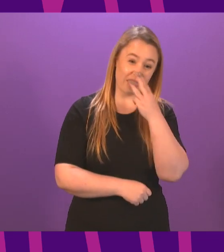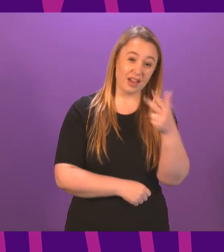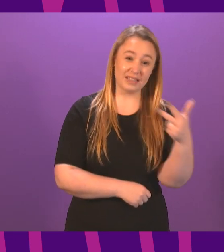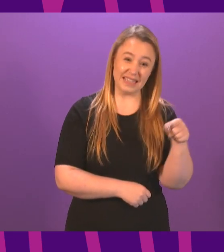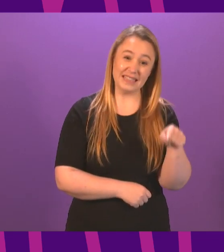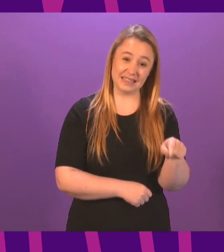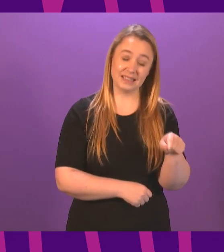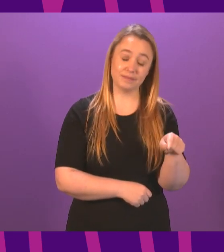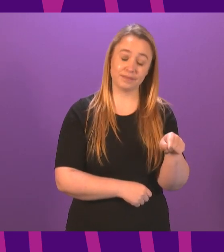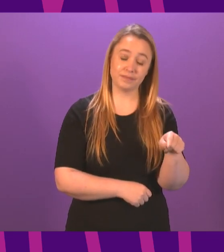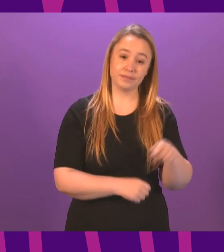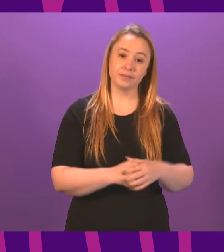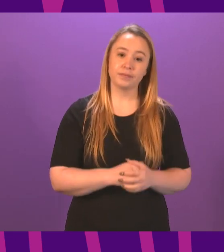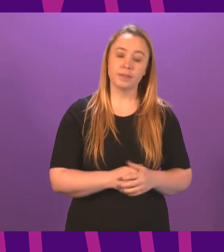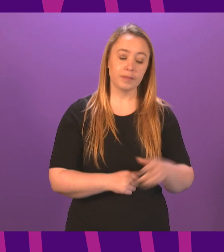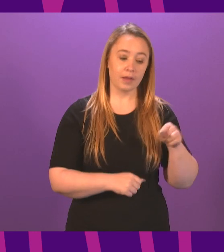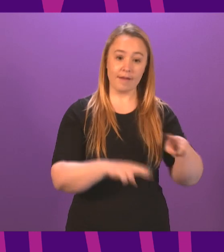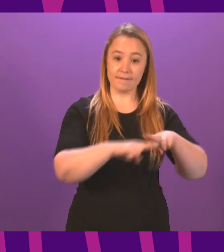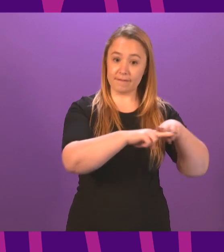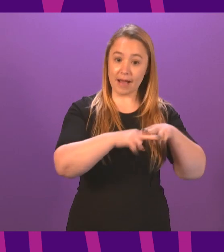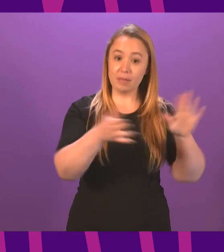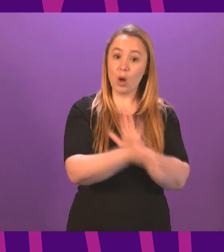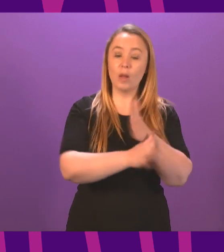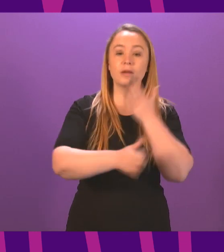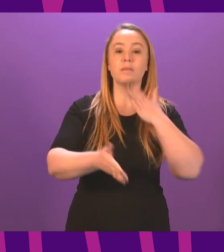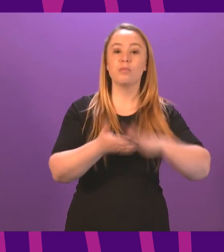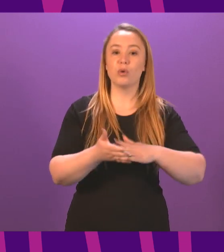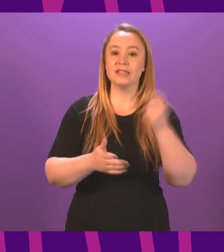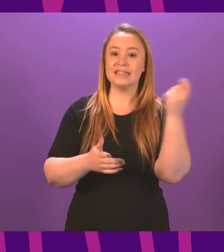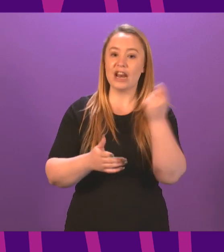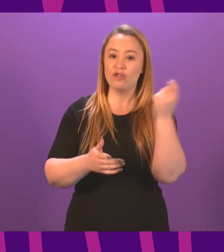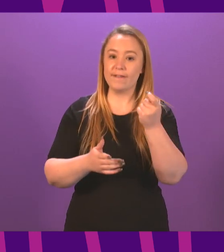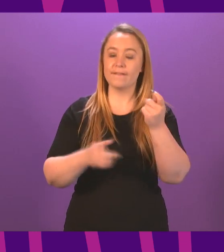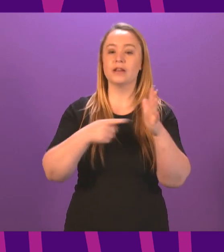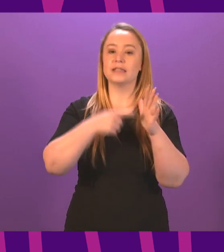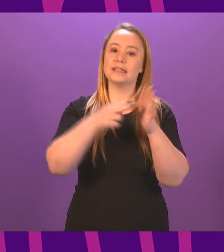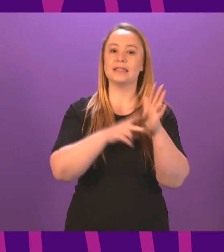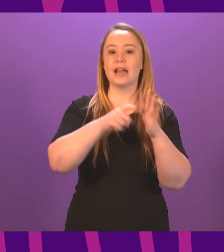a family holiday in Tenerife booked with her seven-year-old son and her four-year-old daughter.